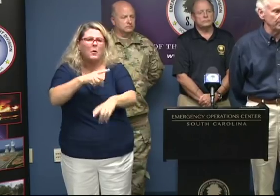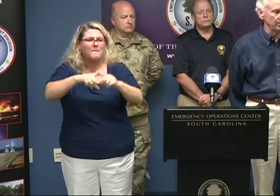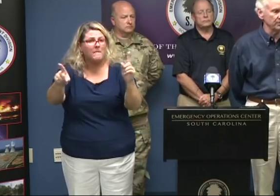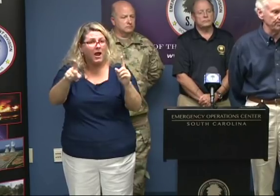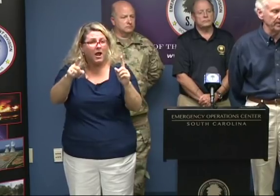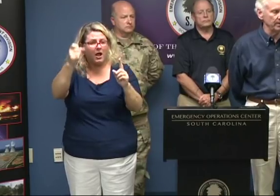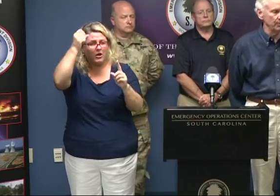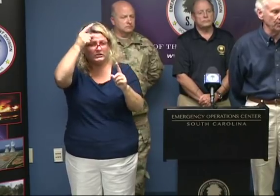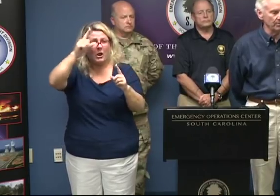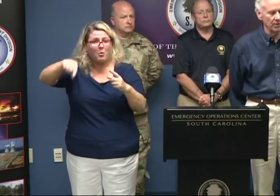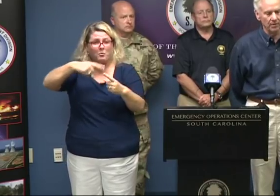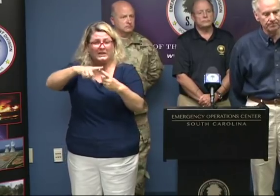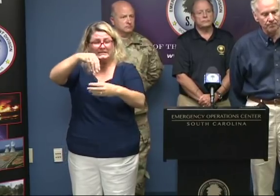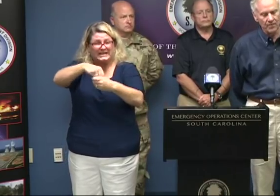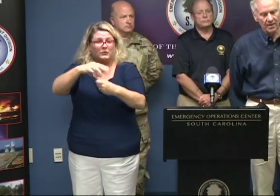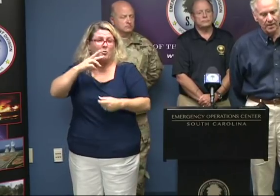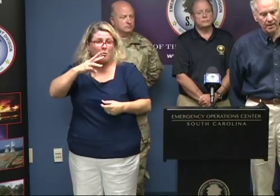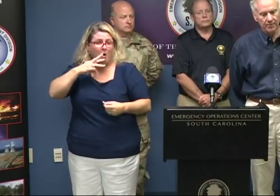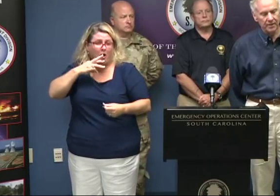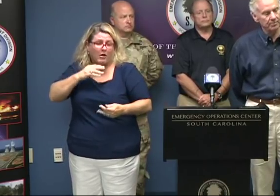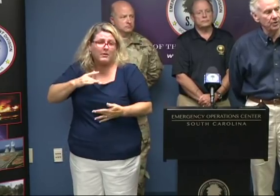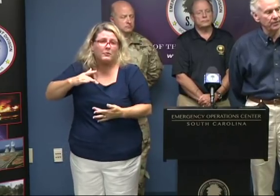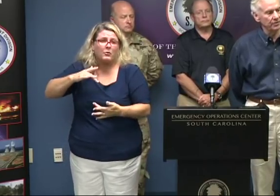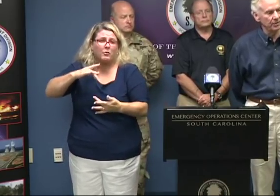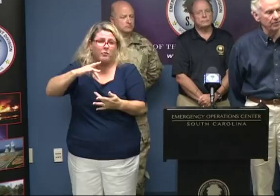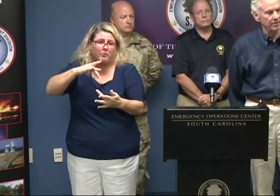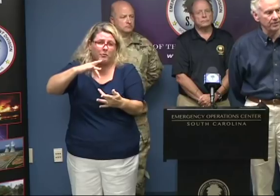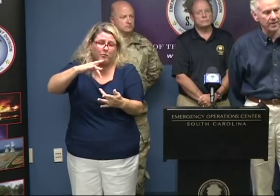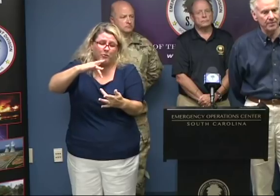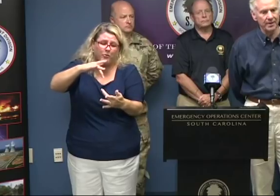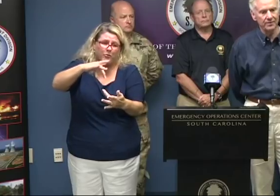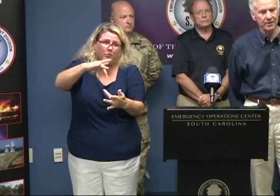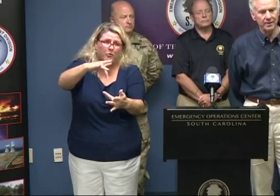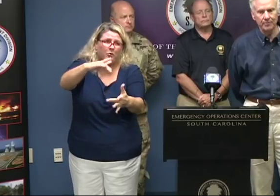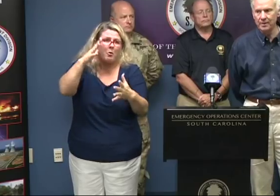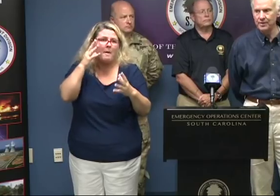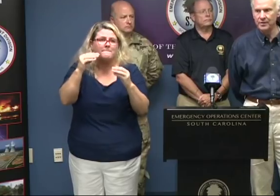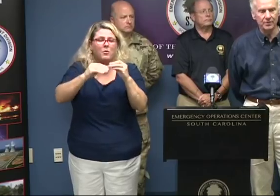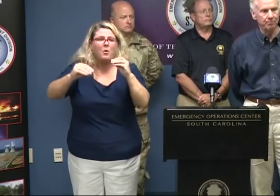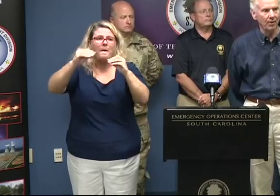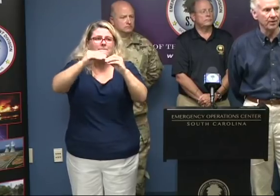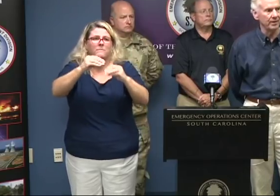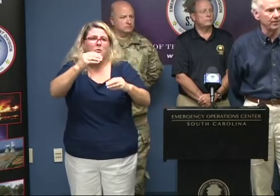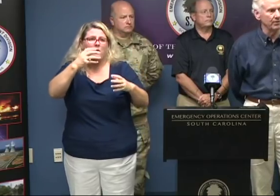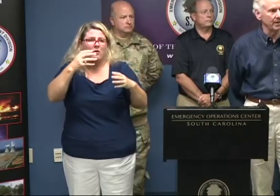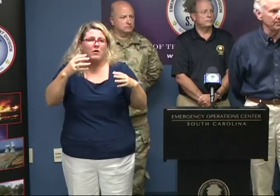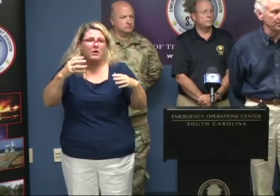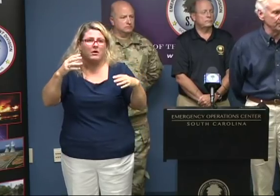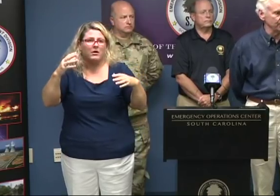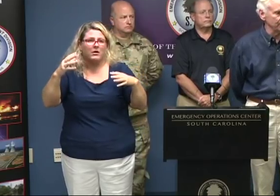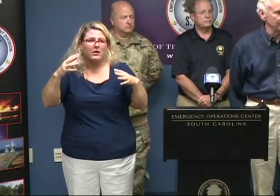it starts spinning more and more. But it's moving slowly, so that means that it may just be parked here on top of us